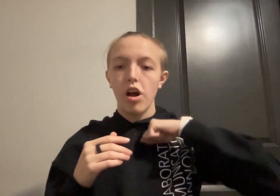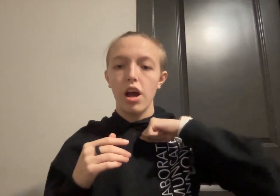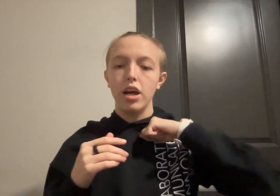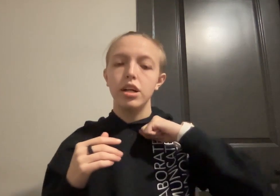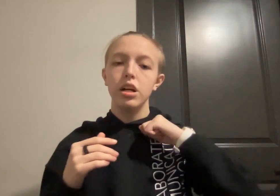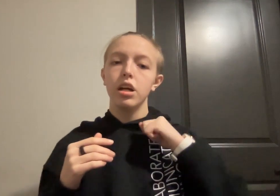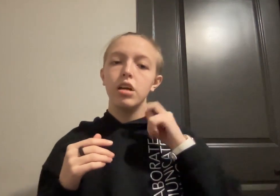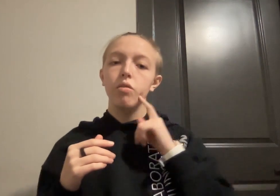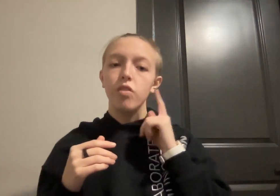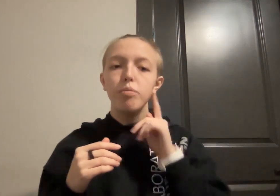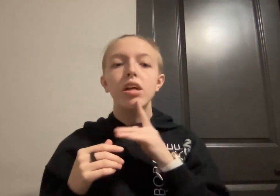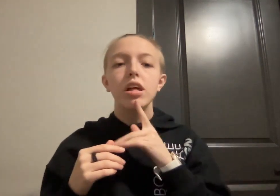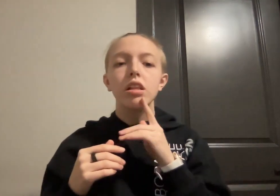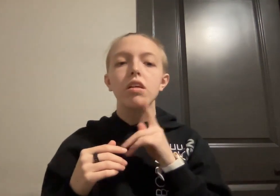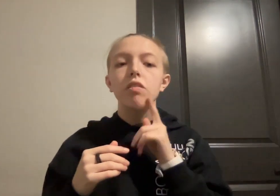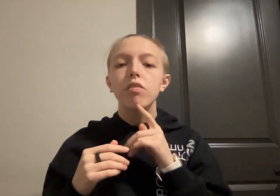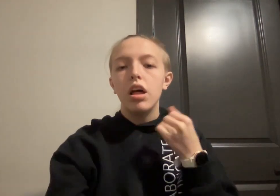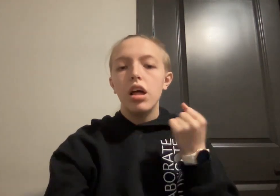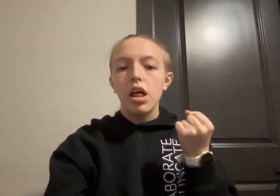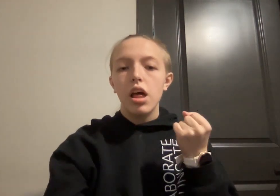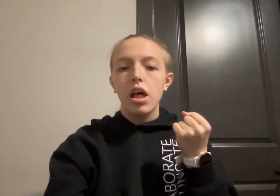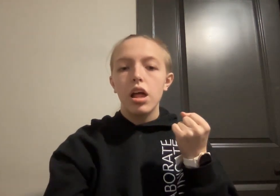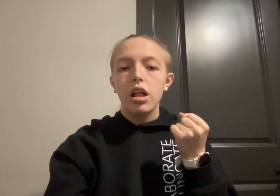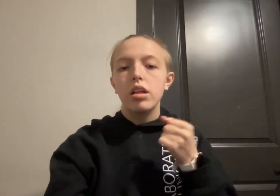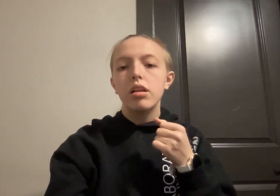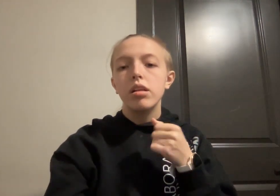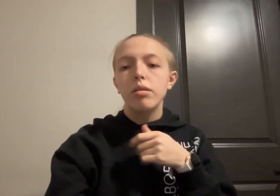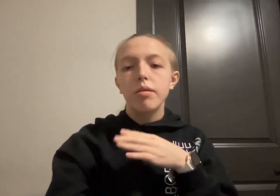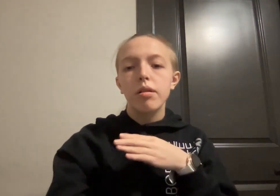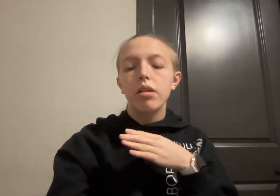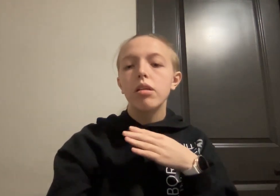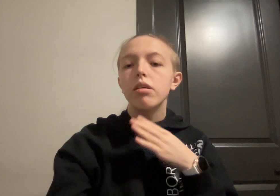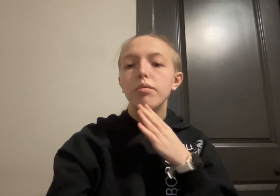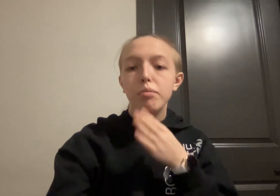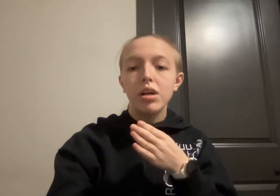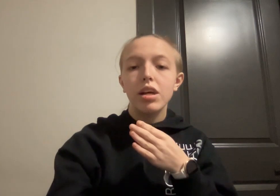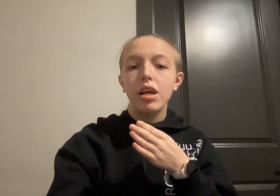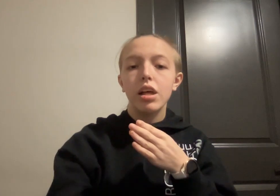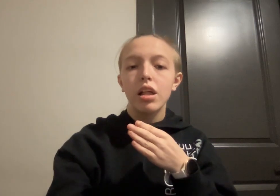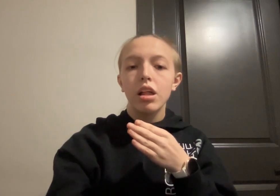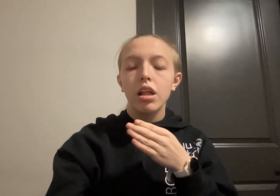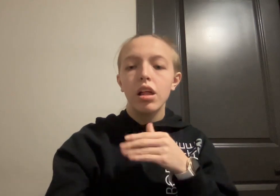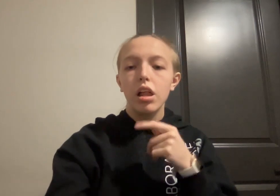for being deaf